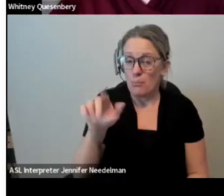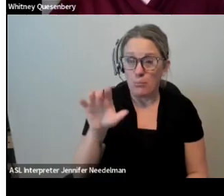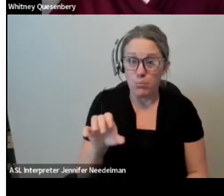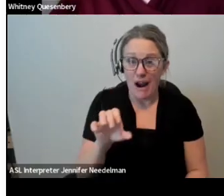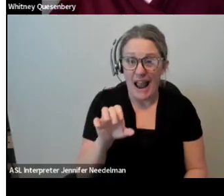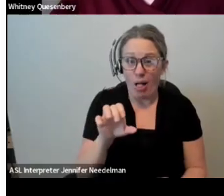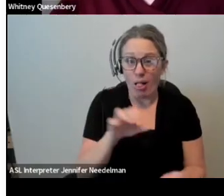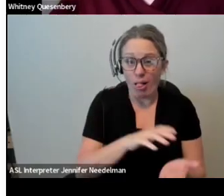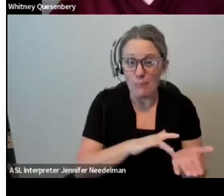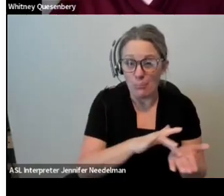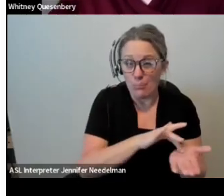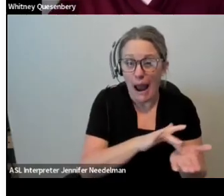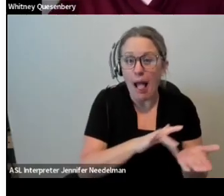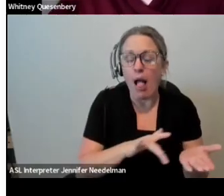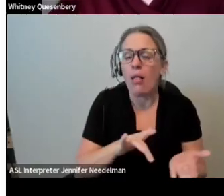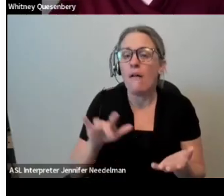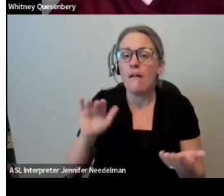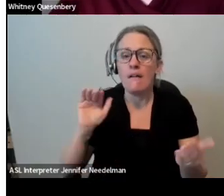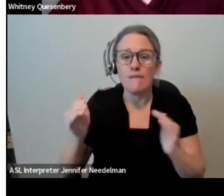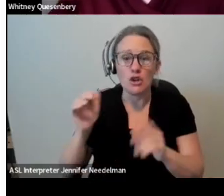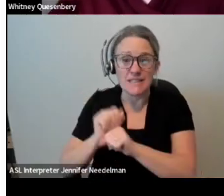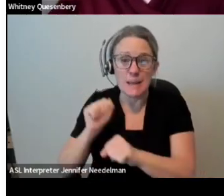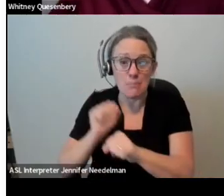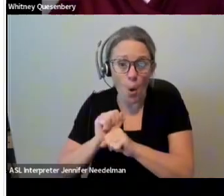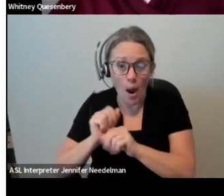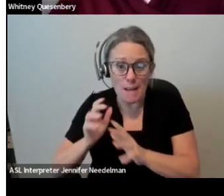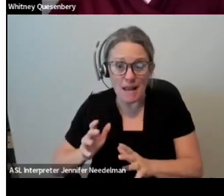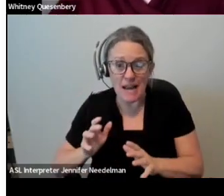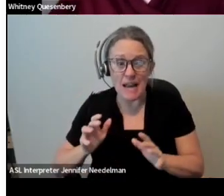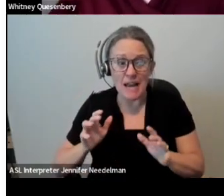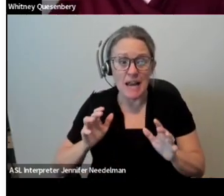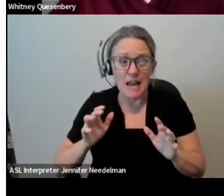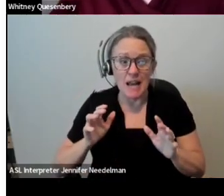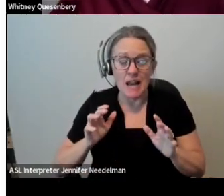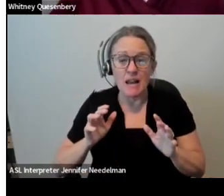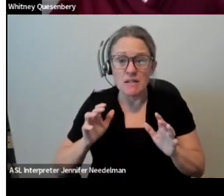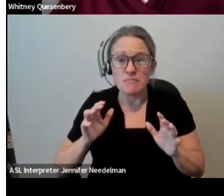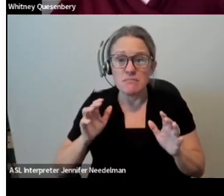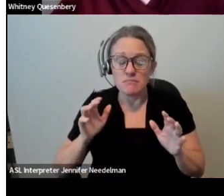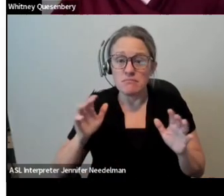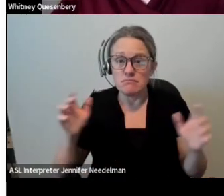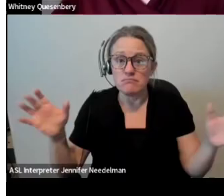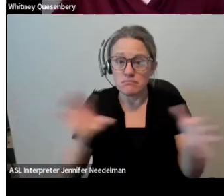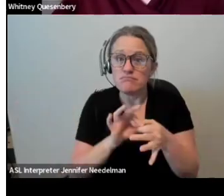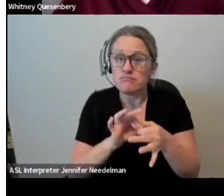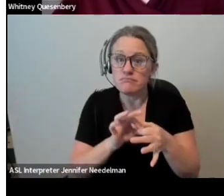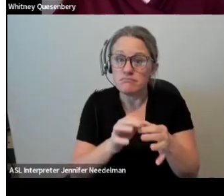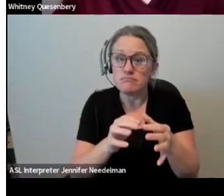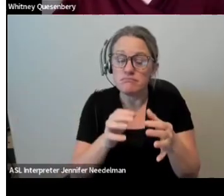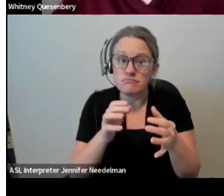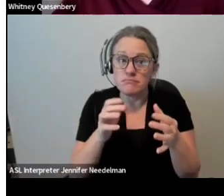or any of a number of different things that are the common thing that we, the stereotypes